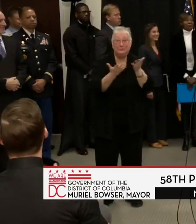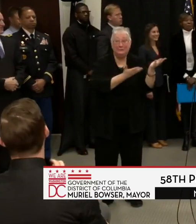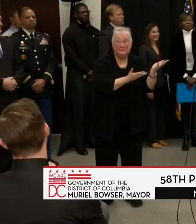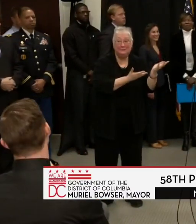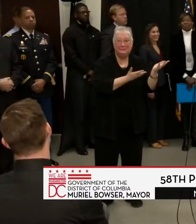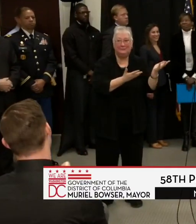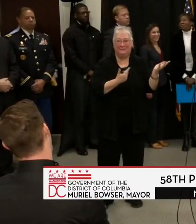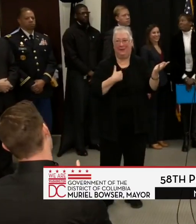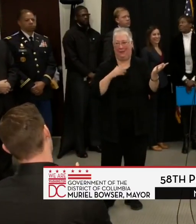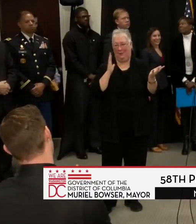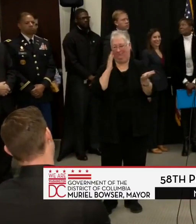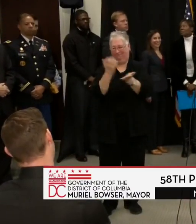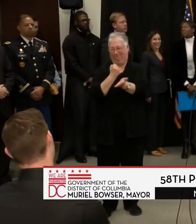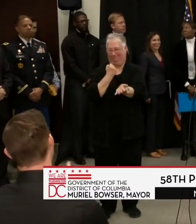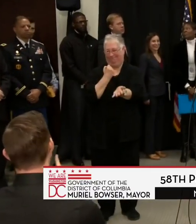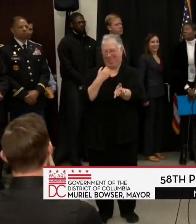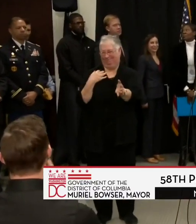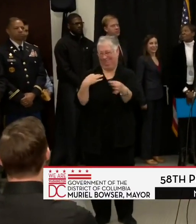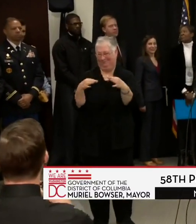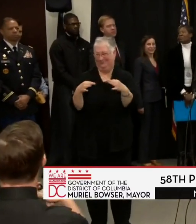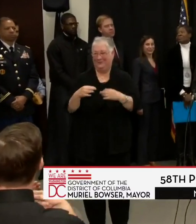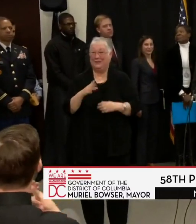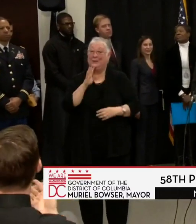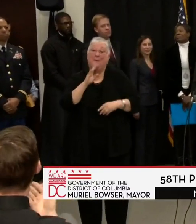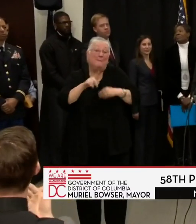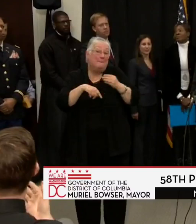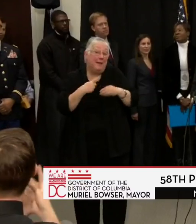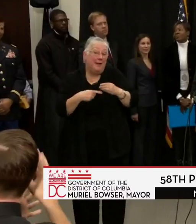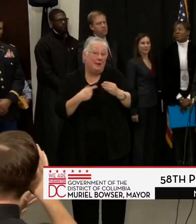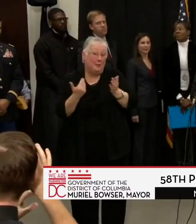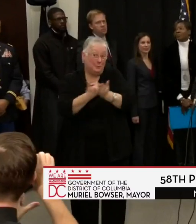INCOMING'S ADMINISTRATION ATTENTION TO THE ARLINGTON